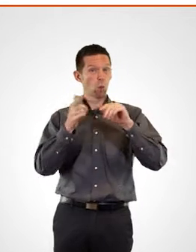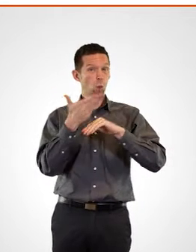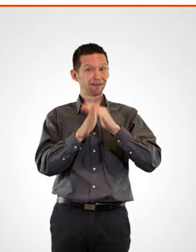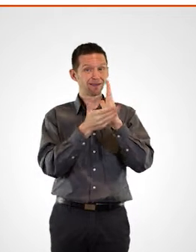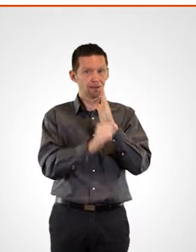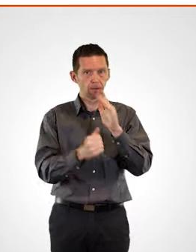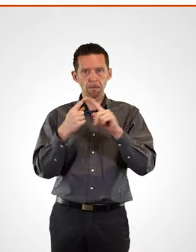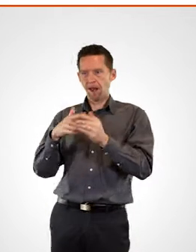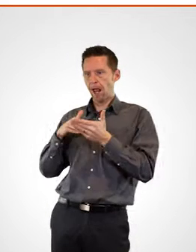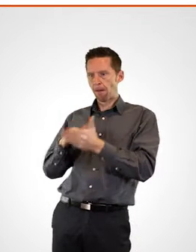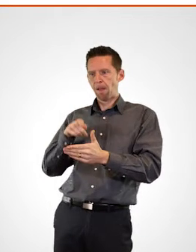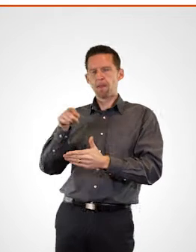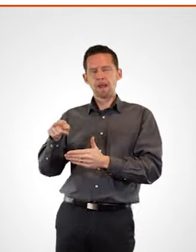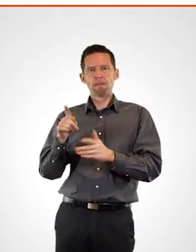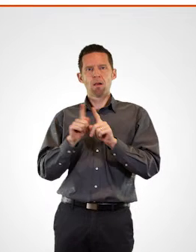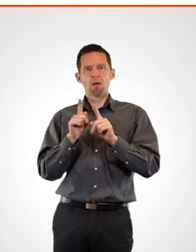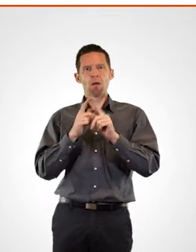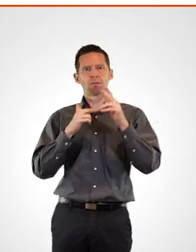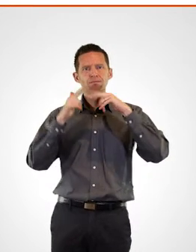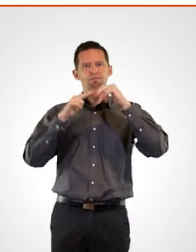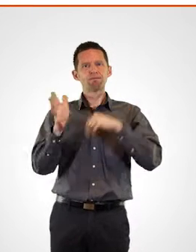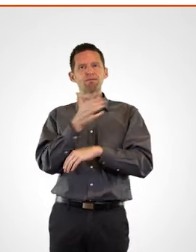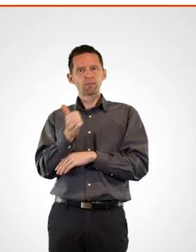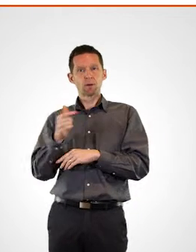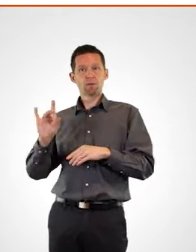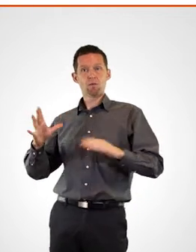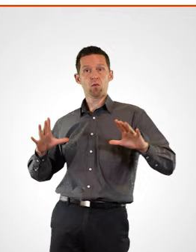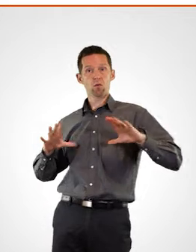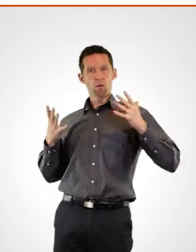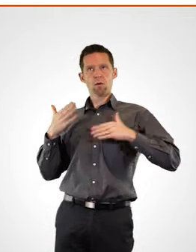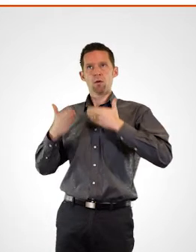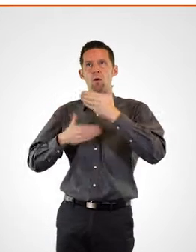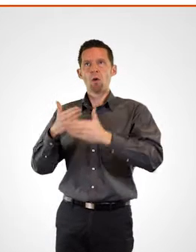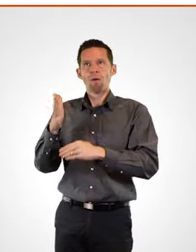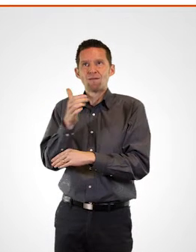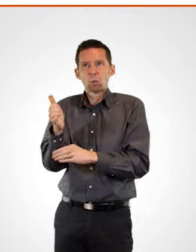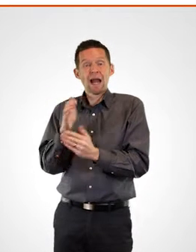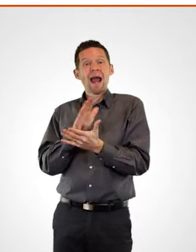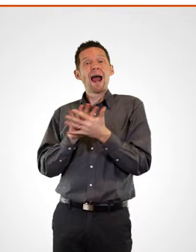but it also helps them to build mastery, so automaticity and fluency,